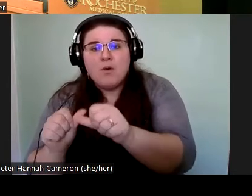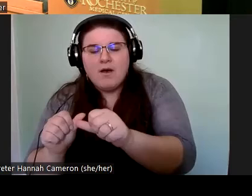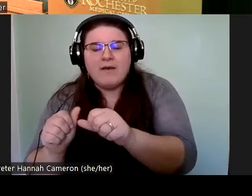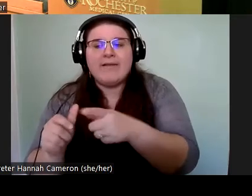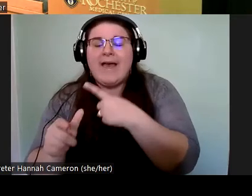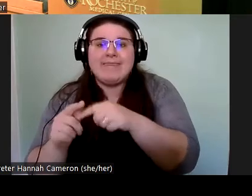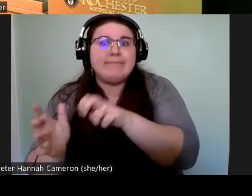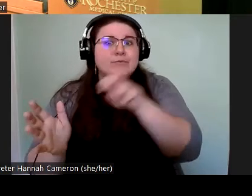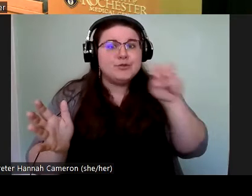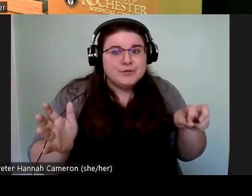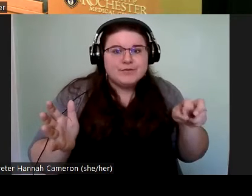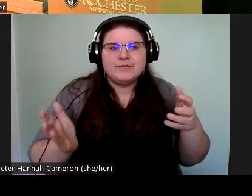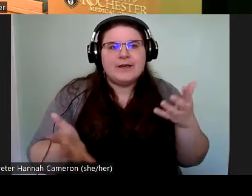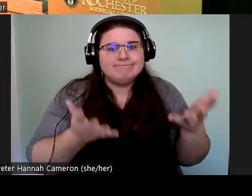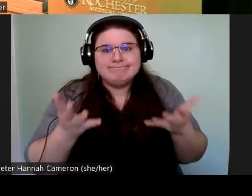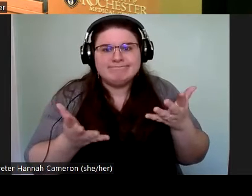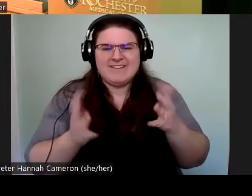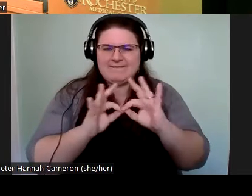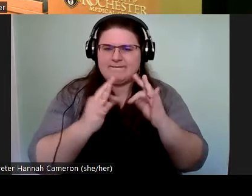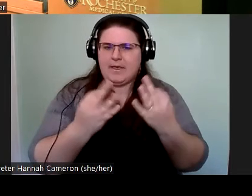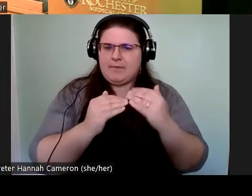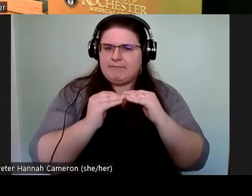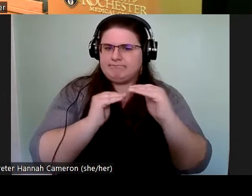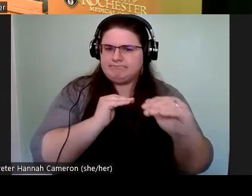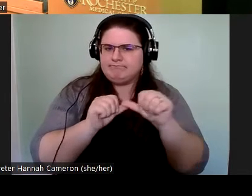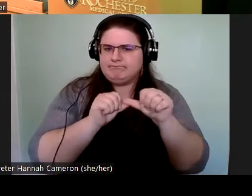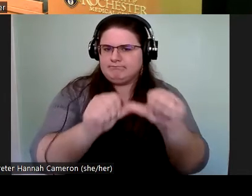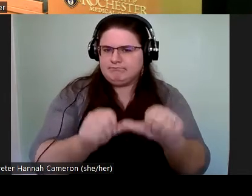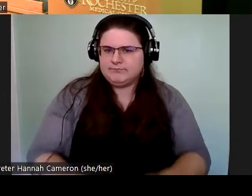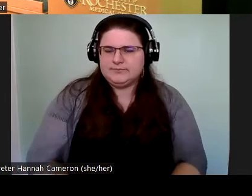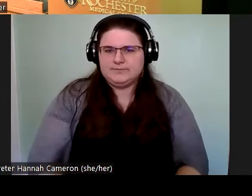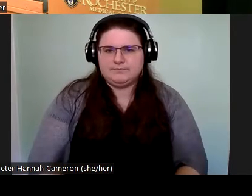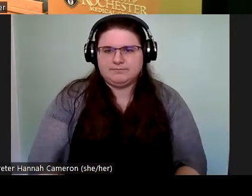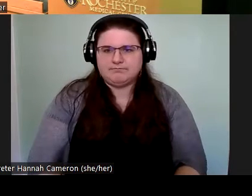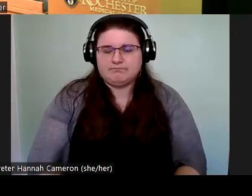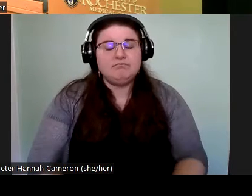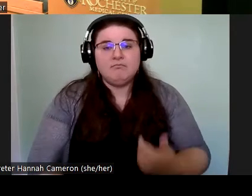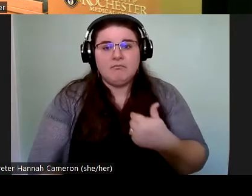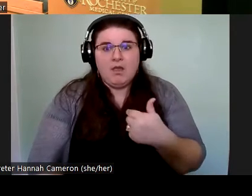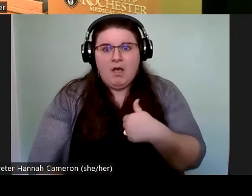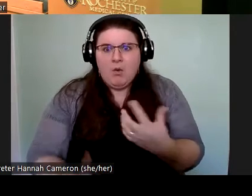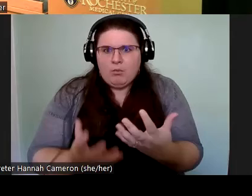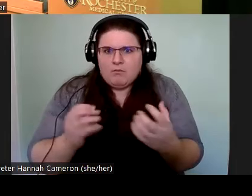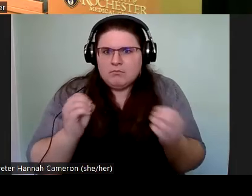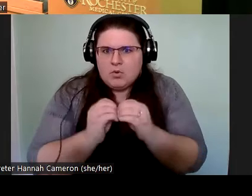and I want to say I you know I um I really admire and want more mental health professionals right